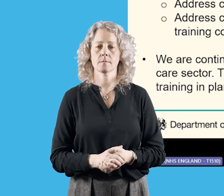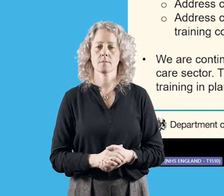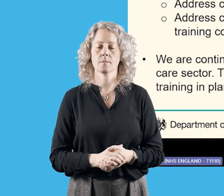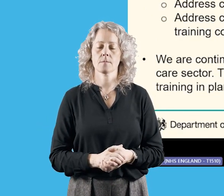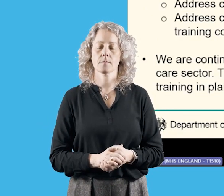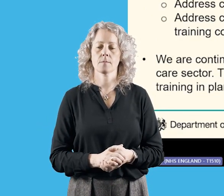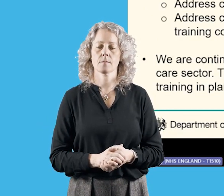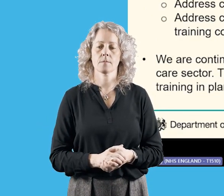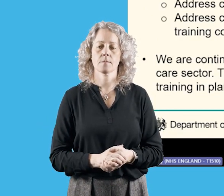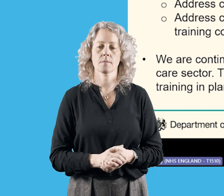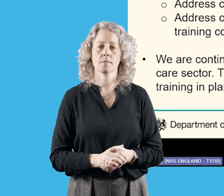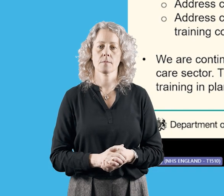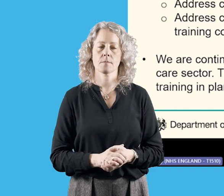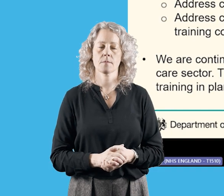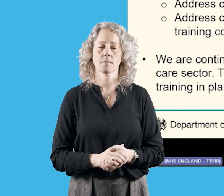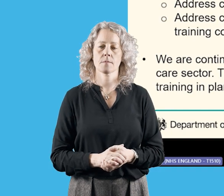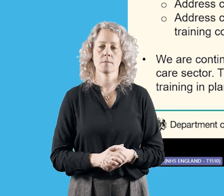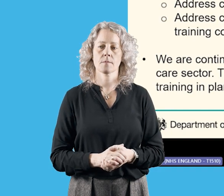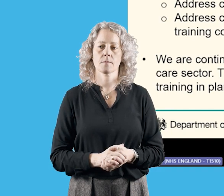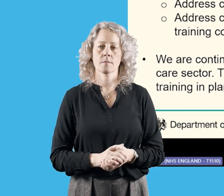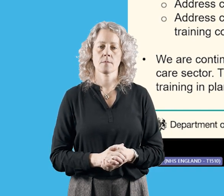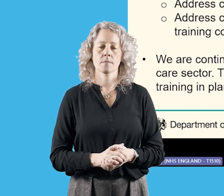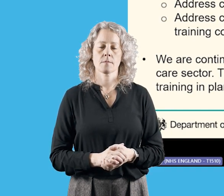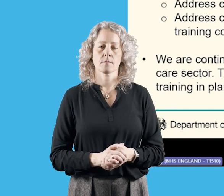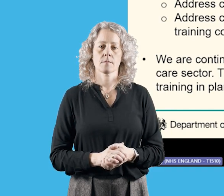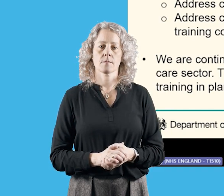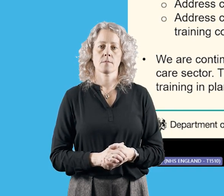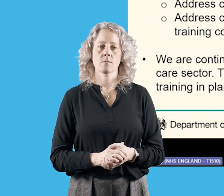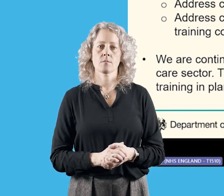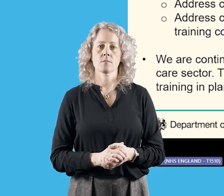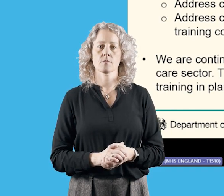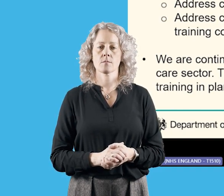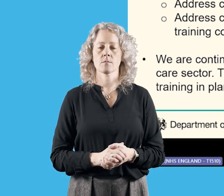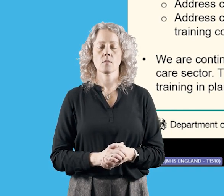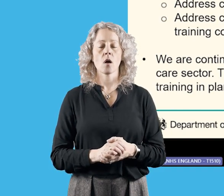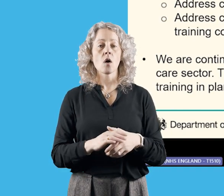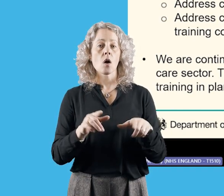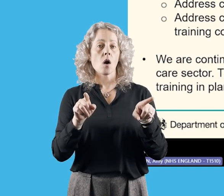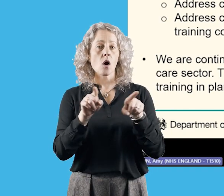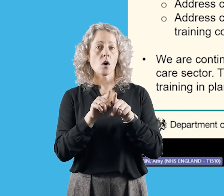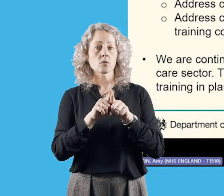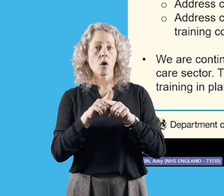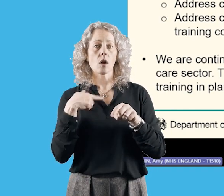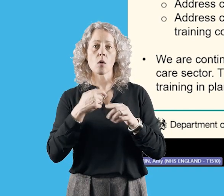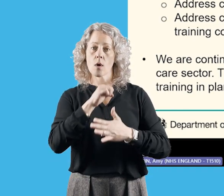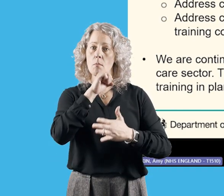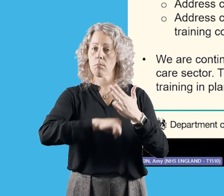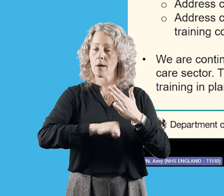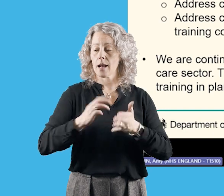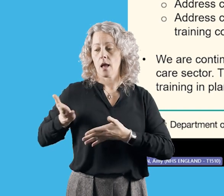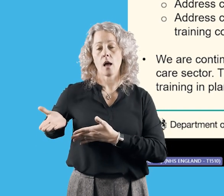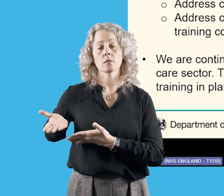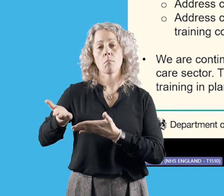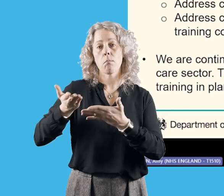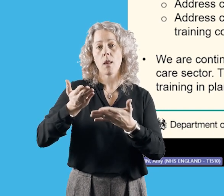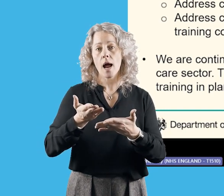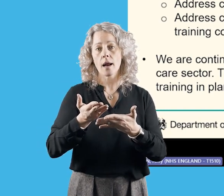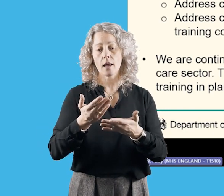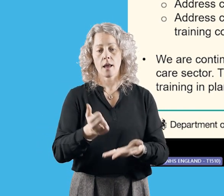Thank you. And so as well as this, we are commissioning a supplier to set up and maintain a list of endorsed training